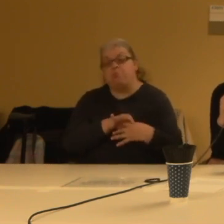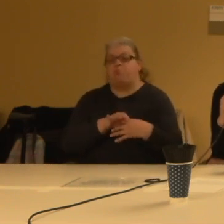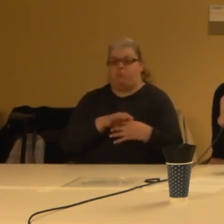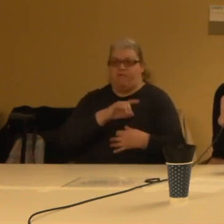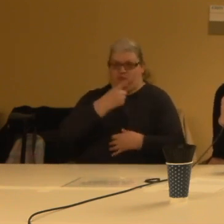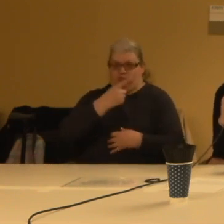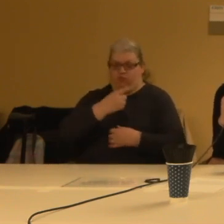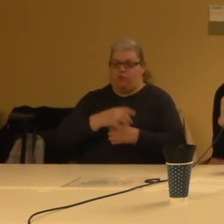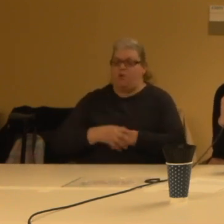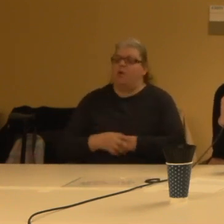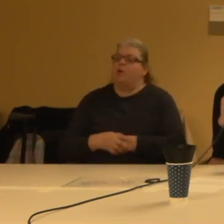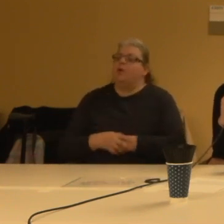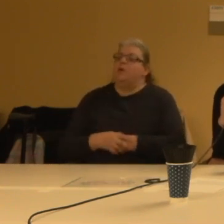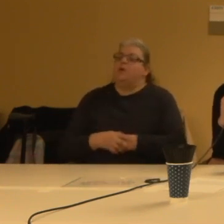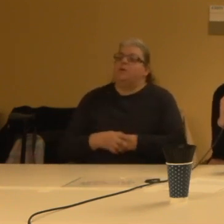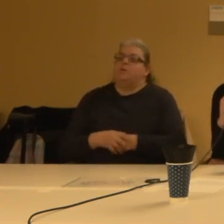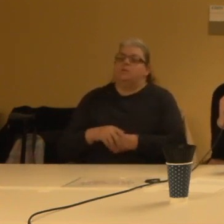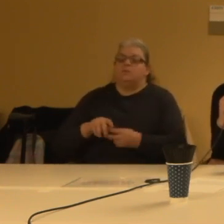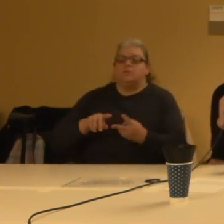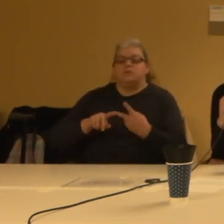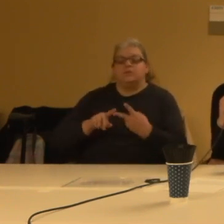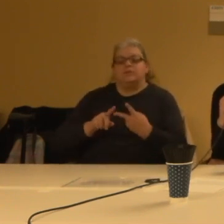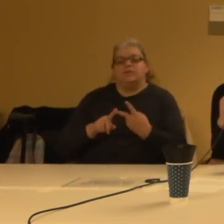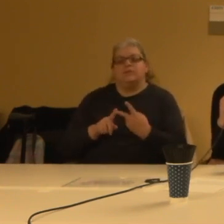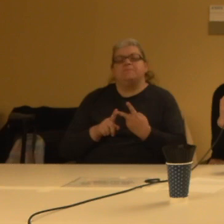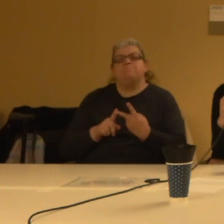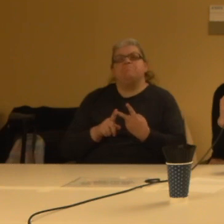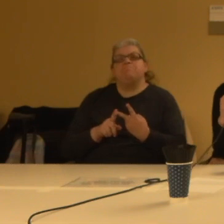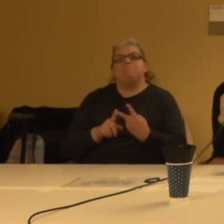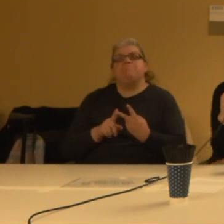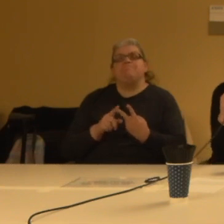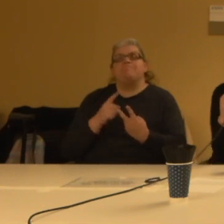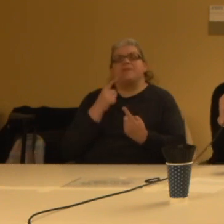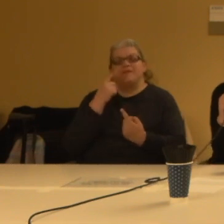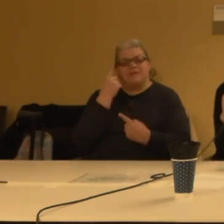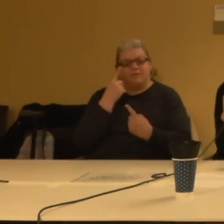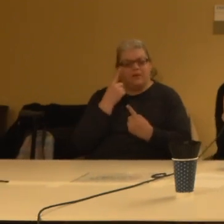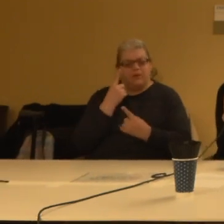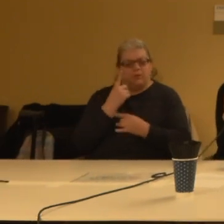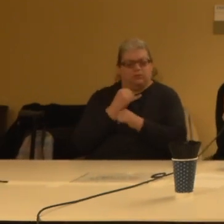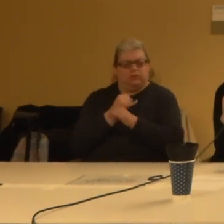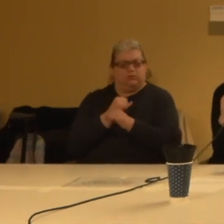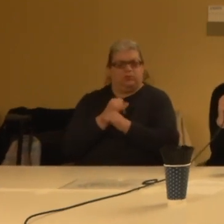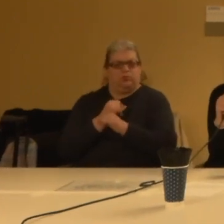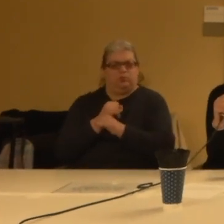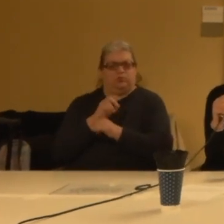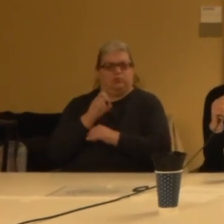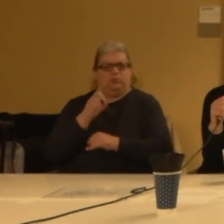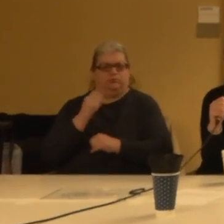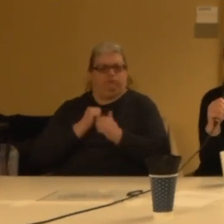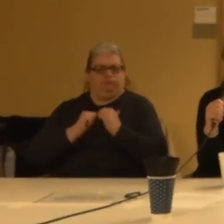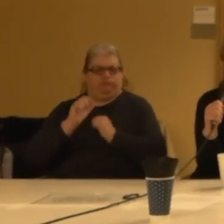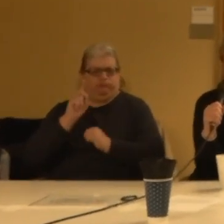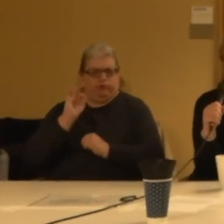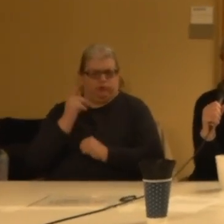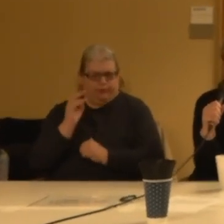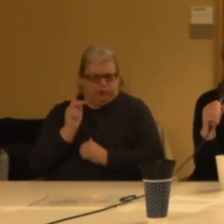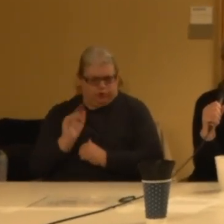So that's the first thing. And then the second thing is particularly, and this is very much thinking about like institutional dramaturgy, 'cause that seems to be sort of where we're headed.